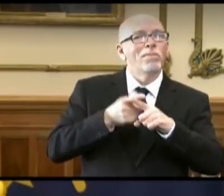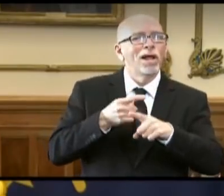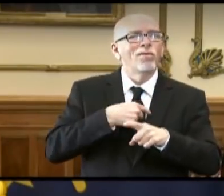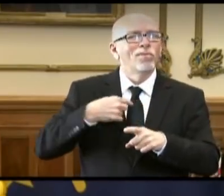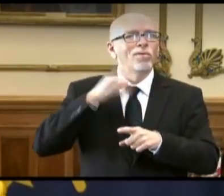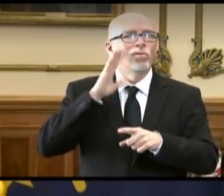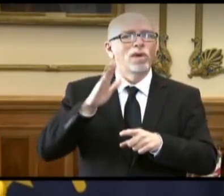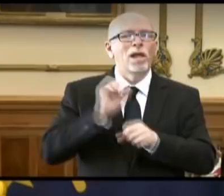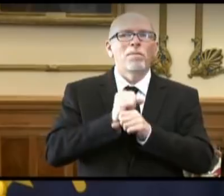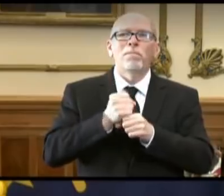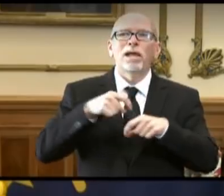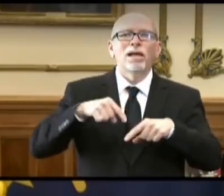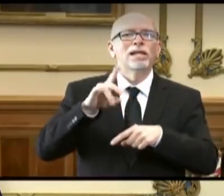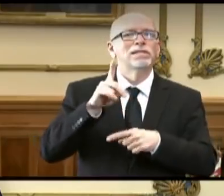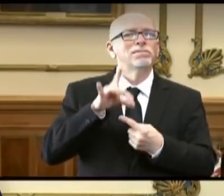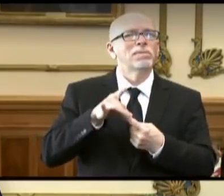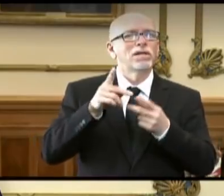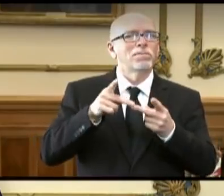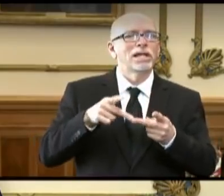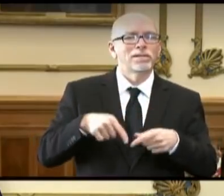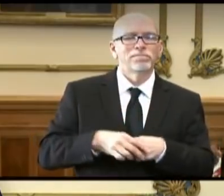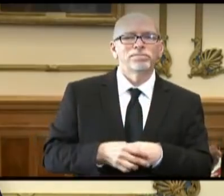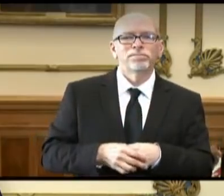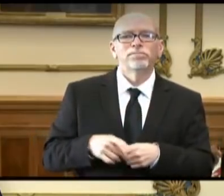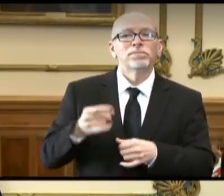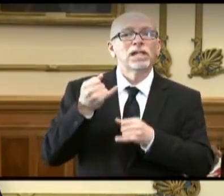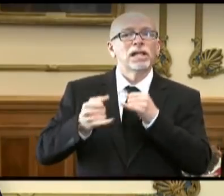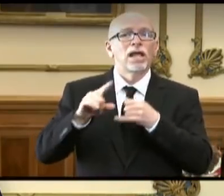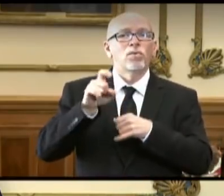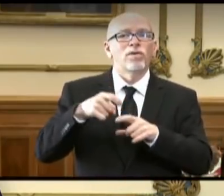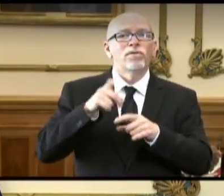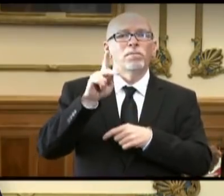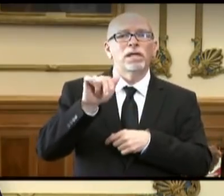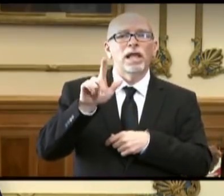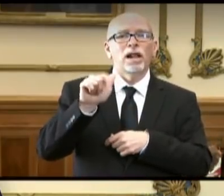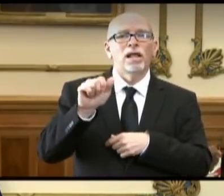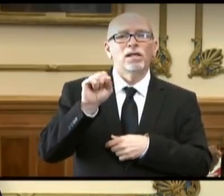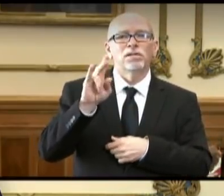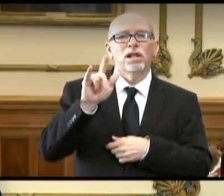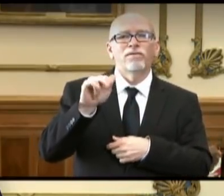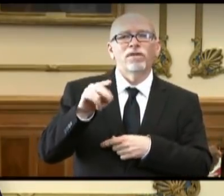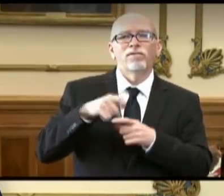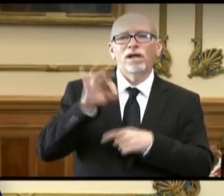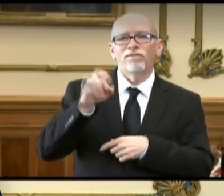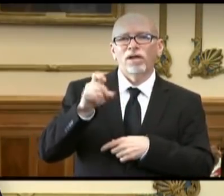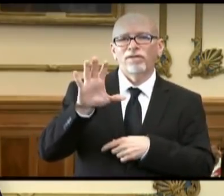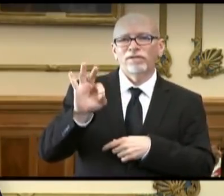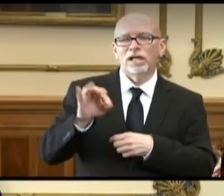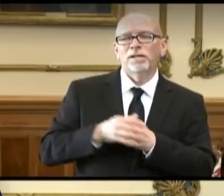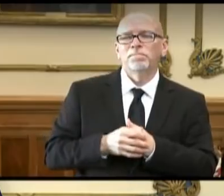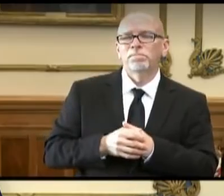ARE FINDING OUR WAY THROUGH, WE ARE GOING TO CONTINUE TO KEEP NOT JUST OUR WITS ABOUT US BUT WHAT MAKES US A SPECIAL PLACE TO GROW.